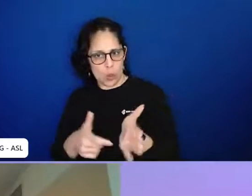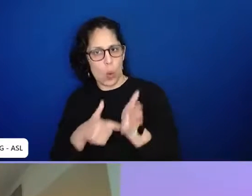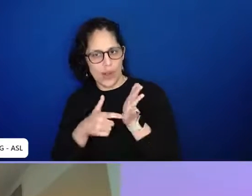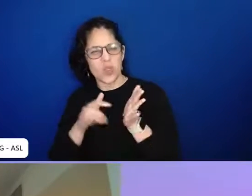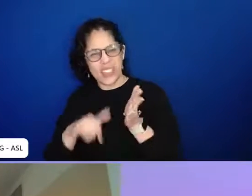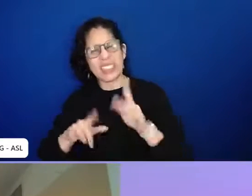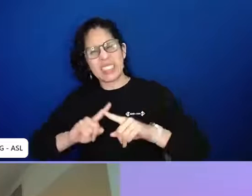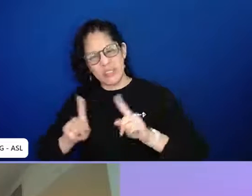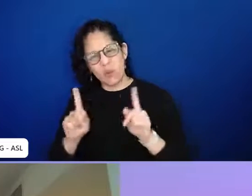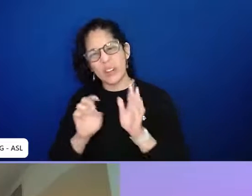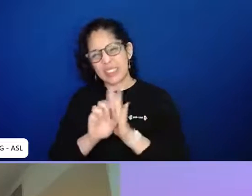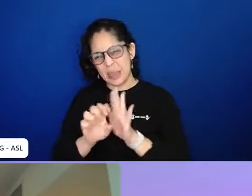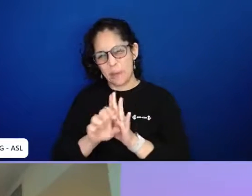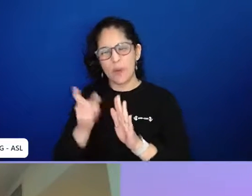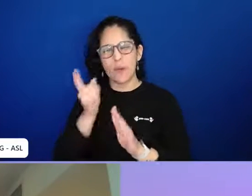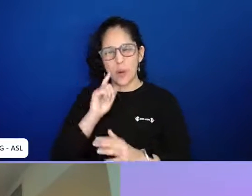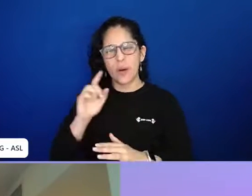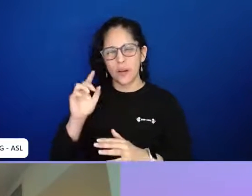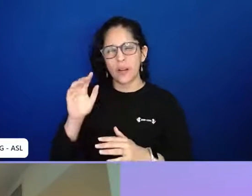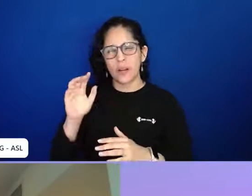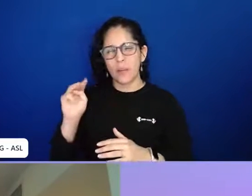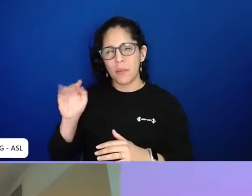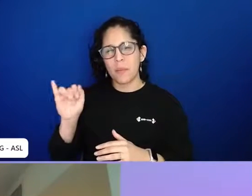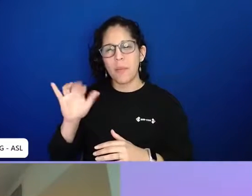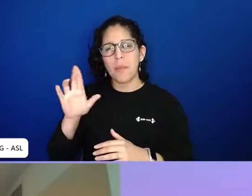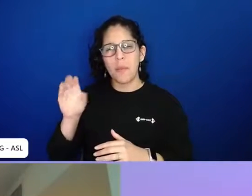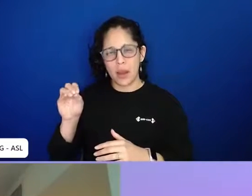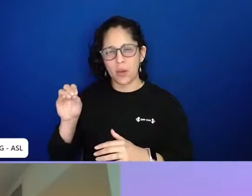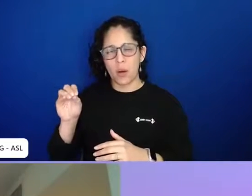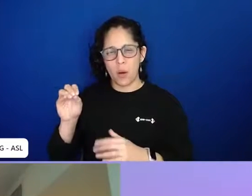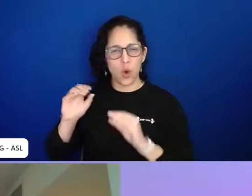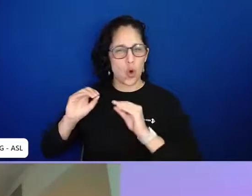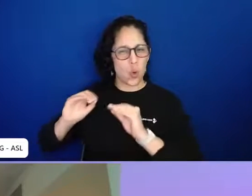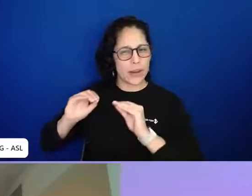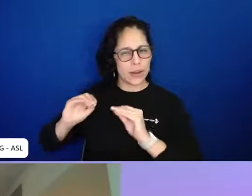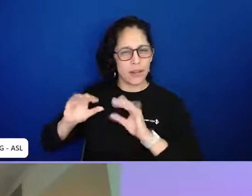less work to do and less cognitive load, to build what